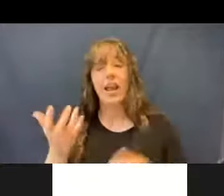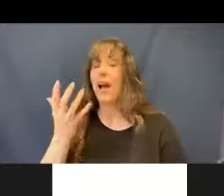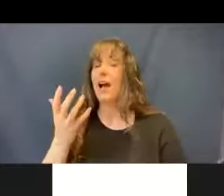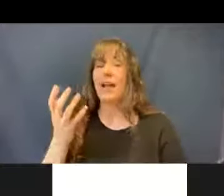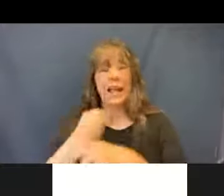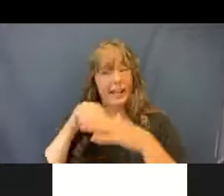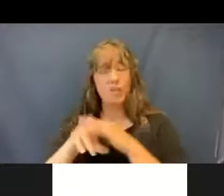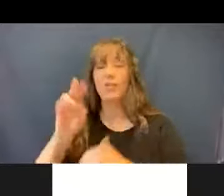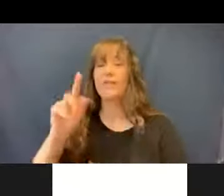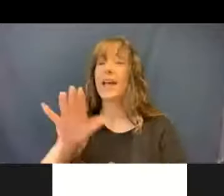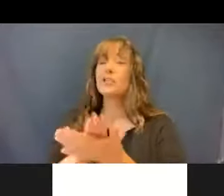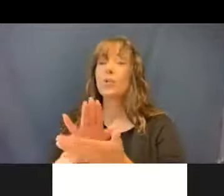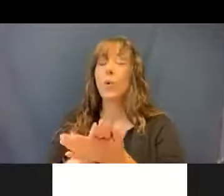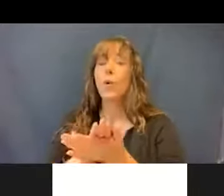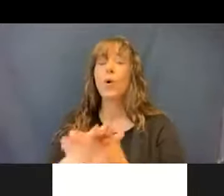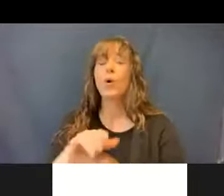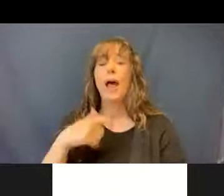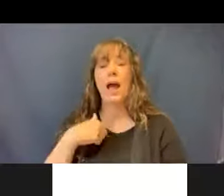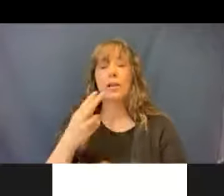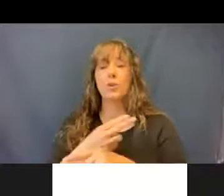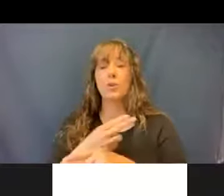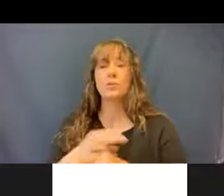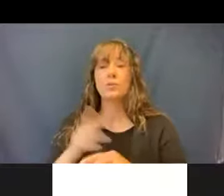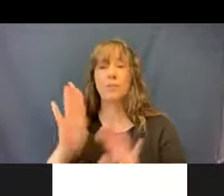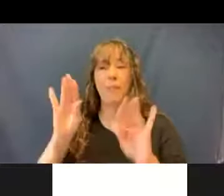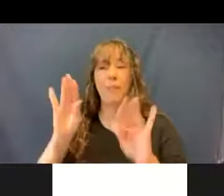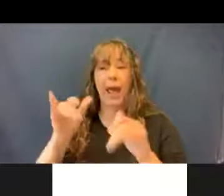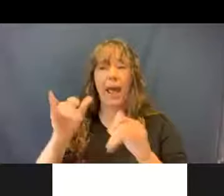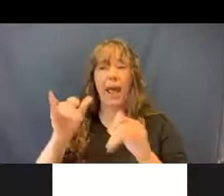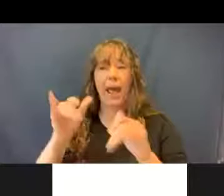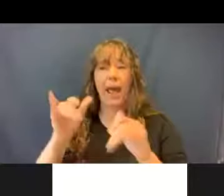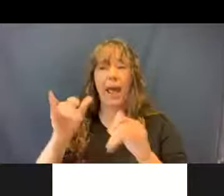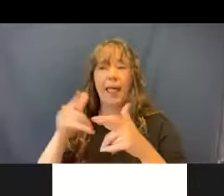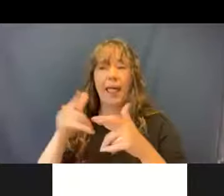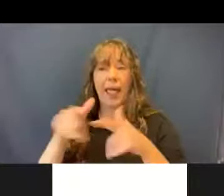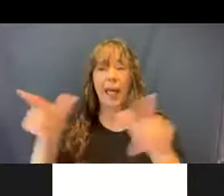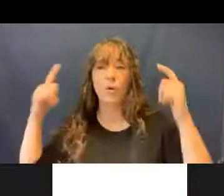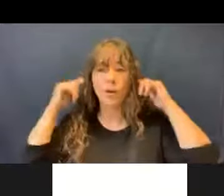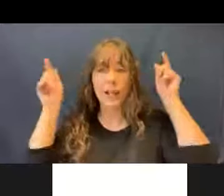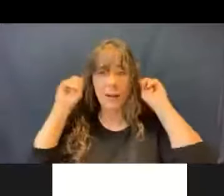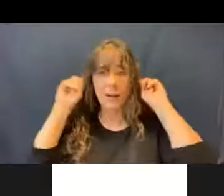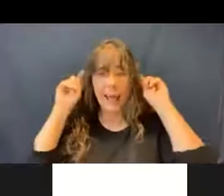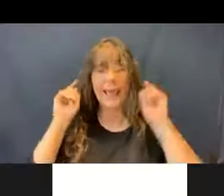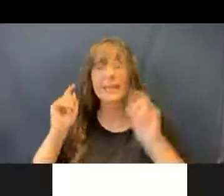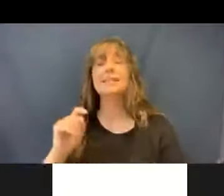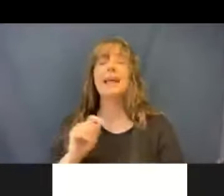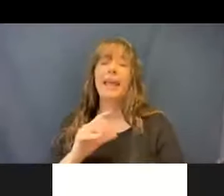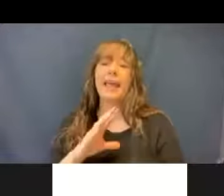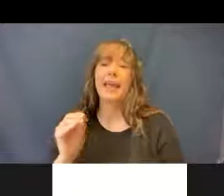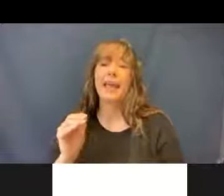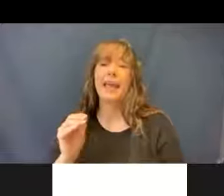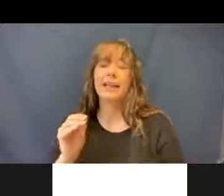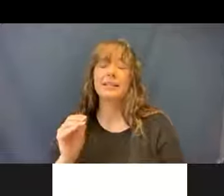and I use bilateral hearing aids. I used assistive technology devices. I used FM systems in undergrad